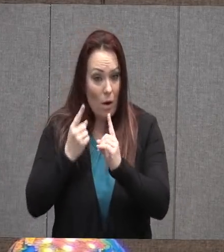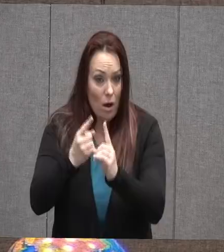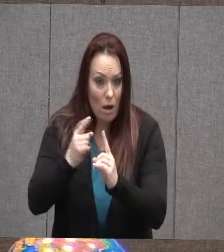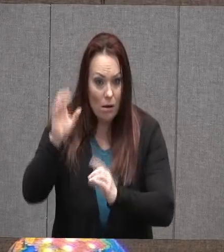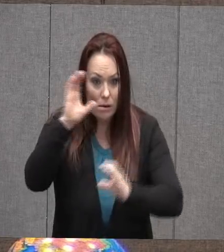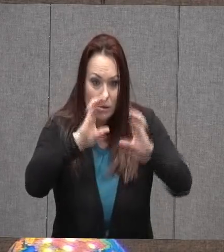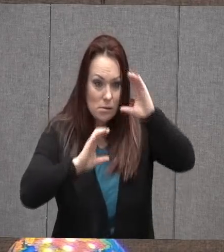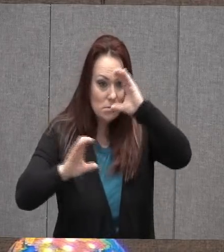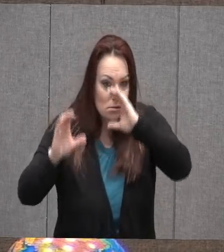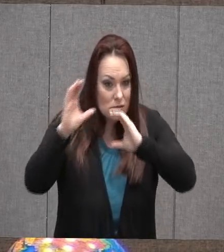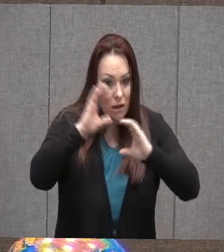that are side by side.